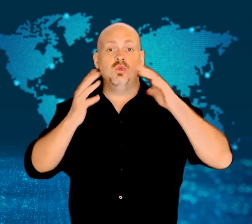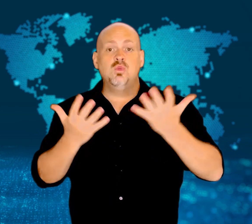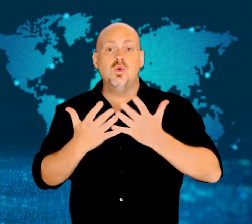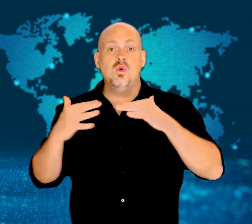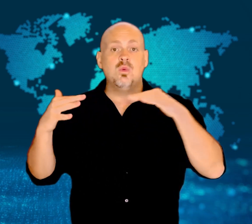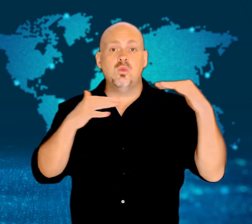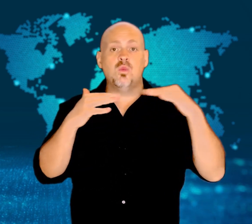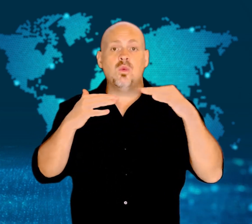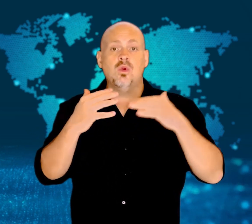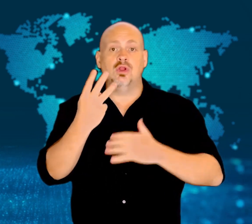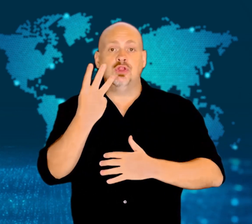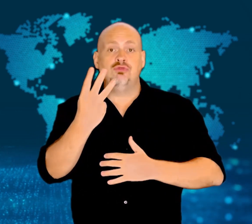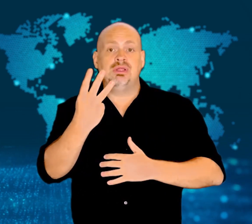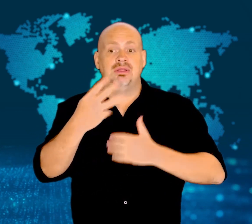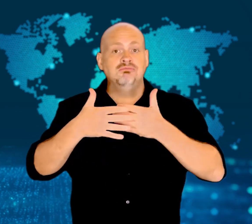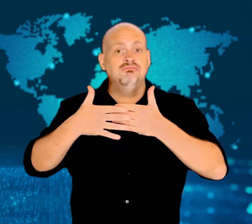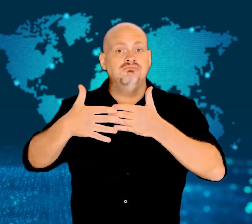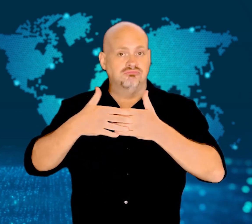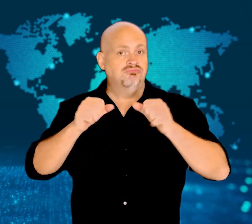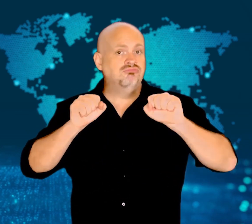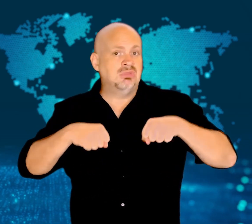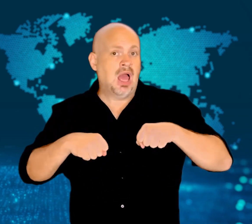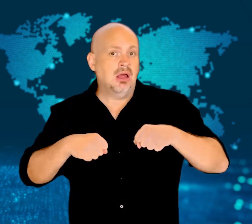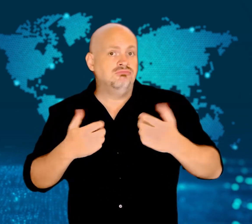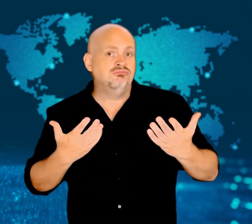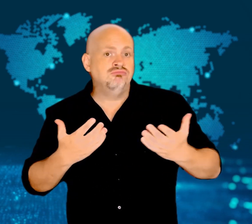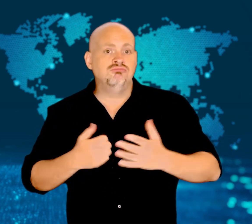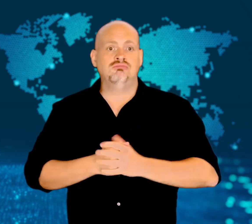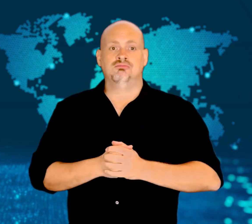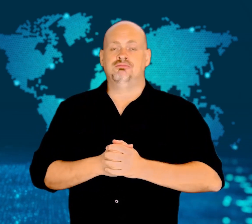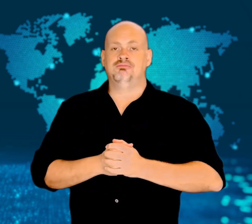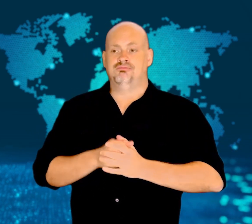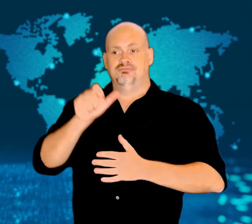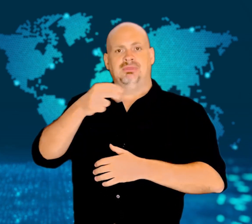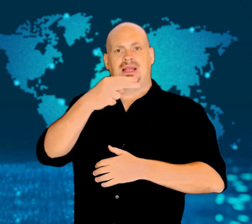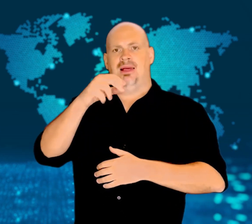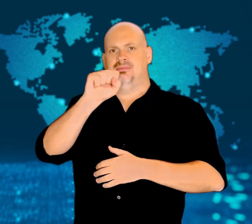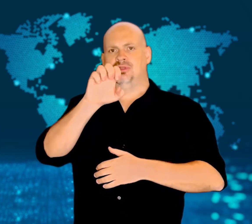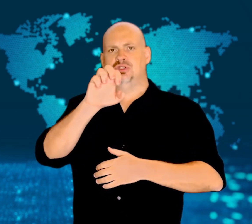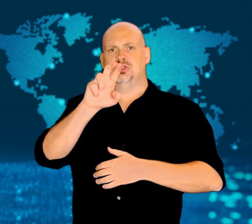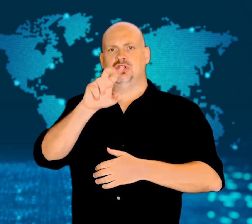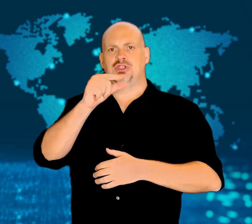The foreign minister, Sergei Lavrov, said that peace talks